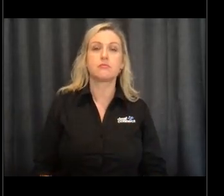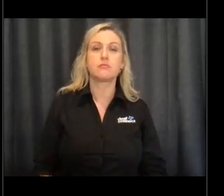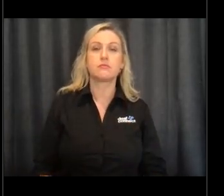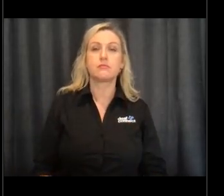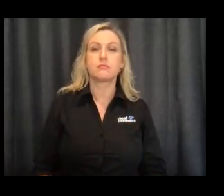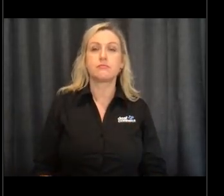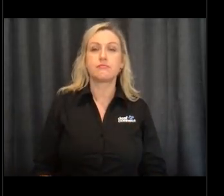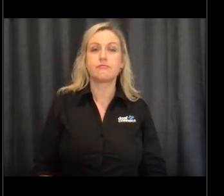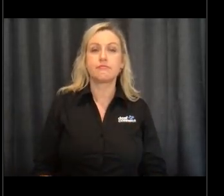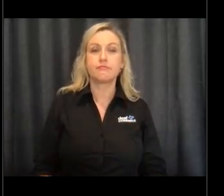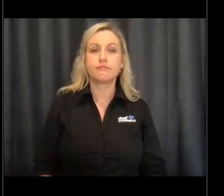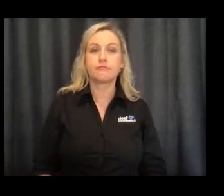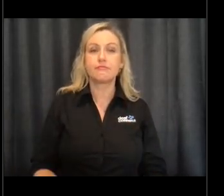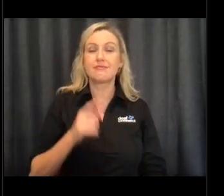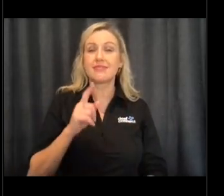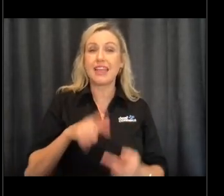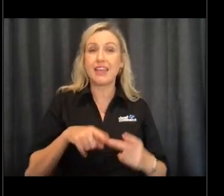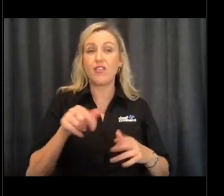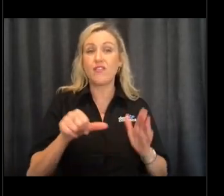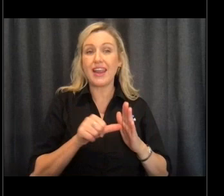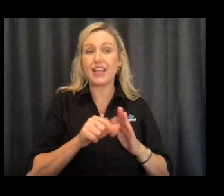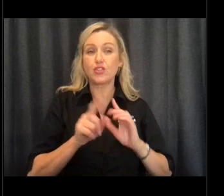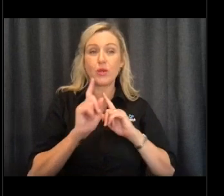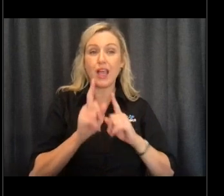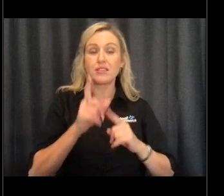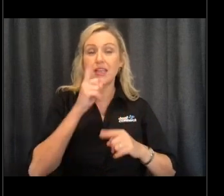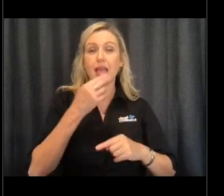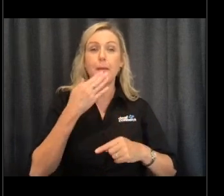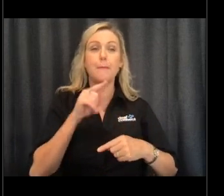the other box if you're a financial counsellor.